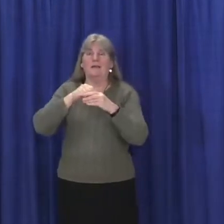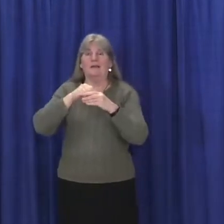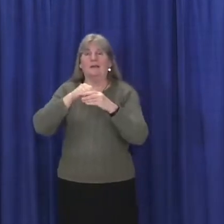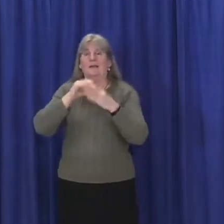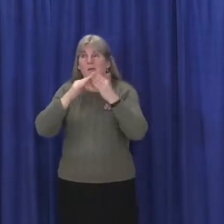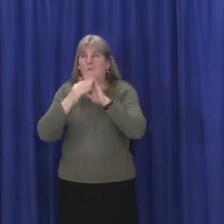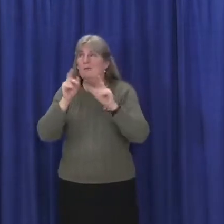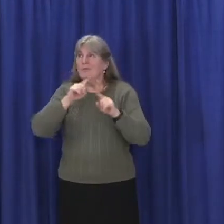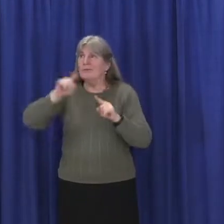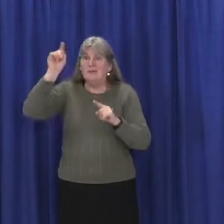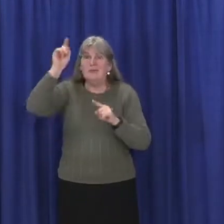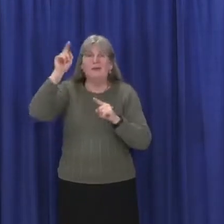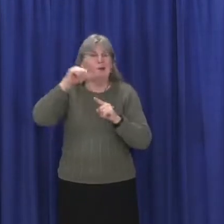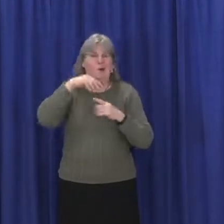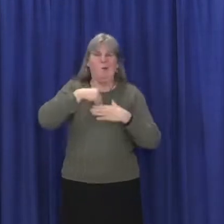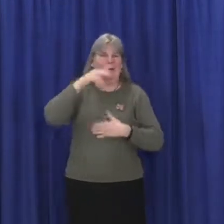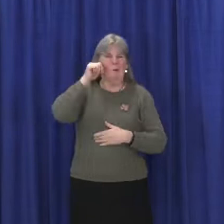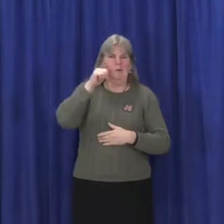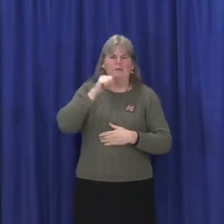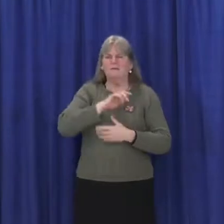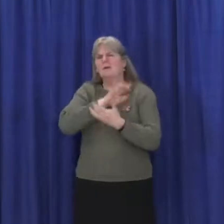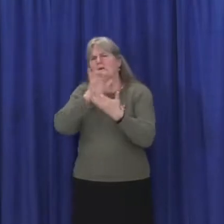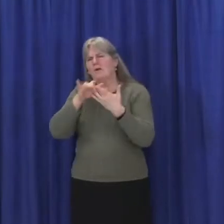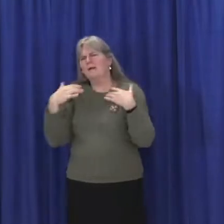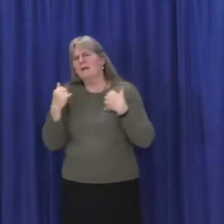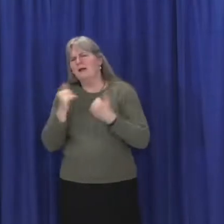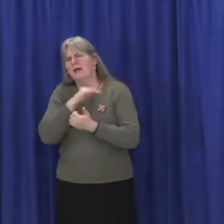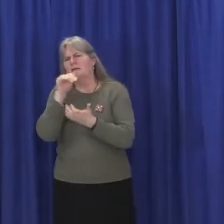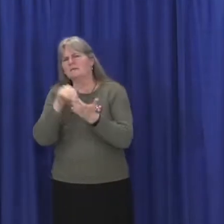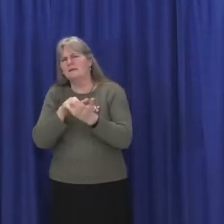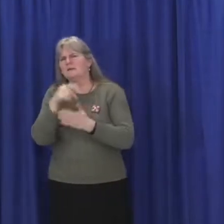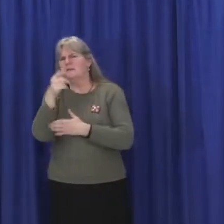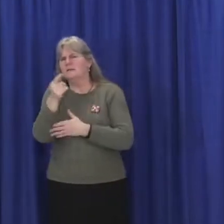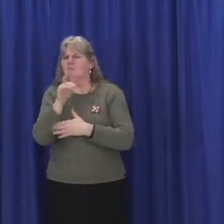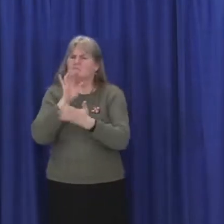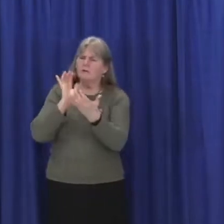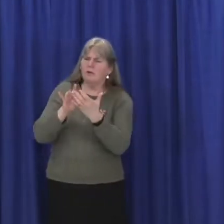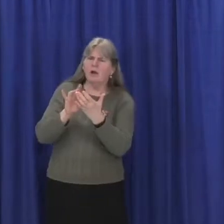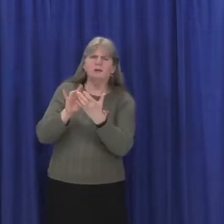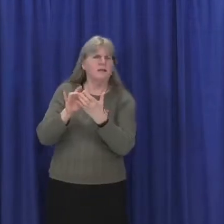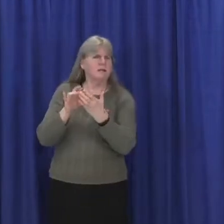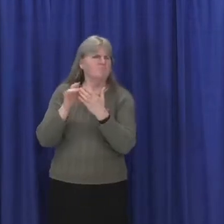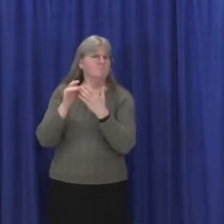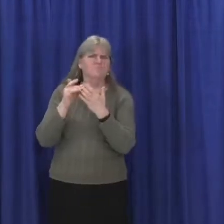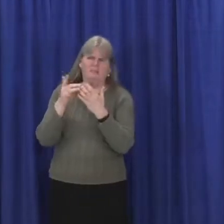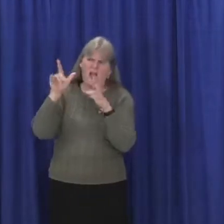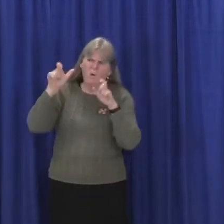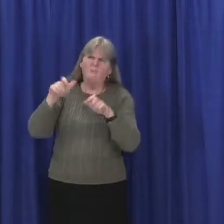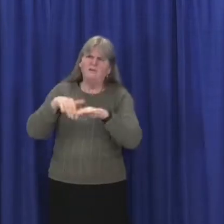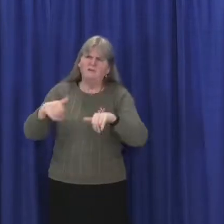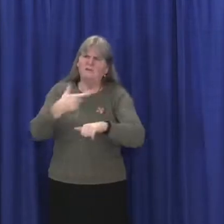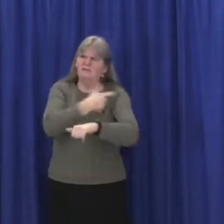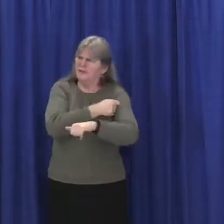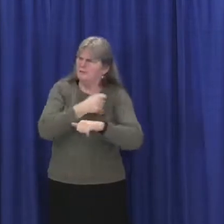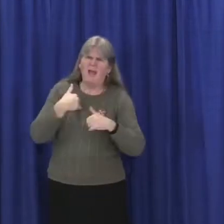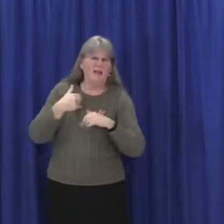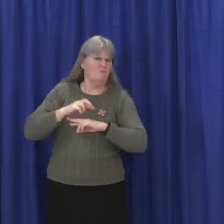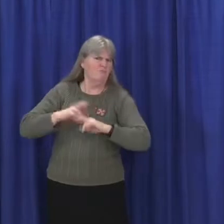health centre, and talk to them about the best way to-- to get your child in to have them vaccinated. We are continuing to promote